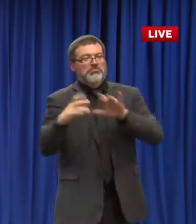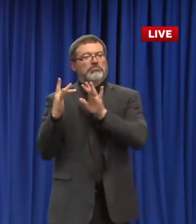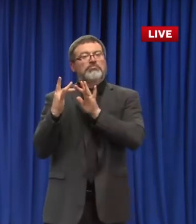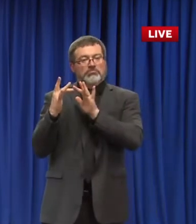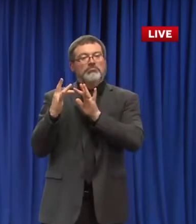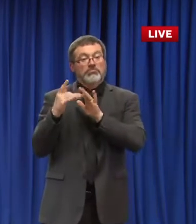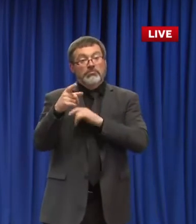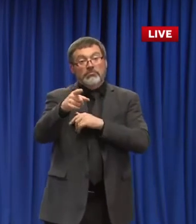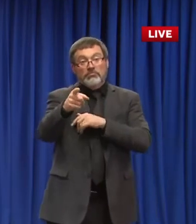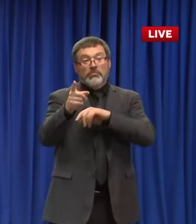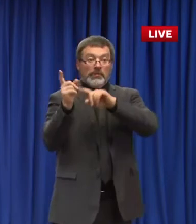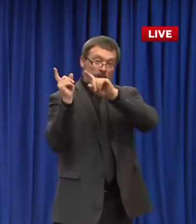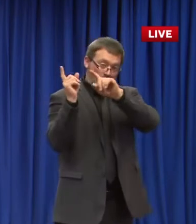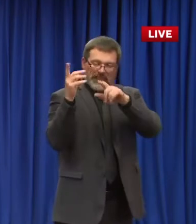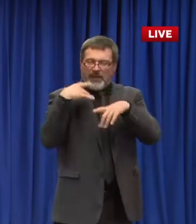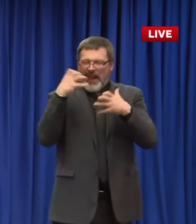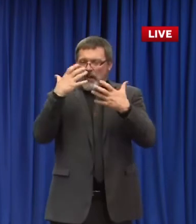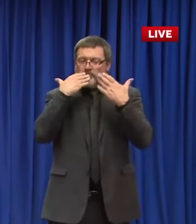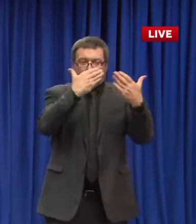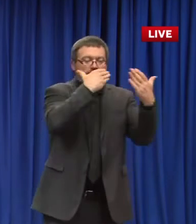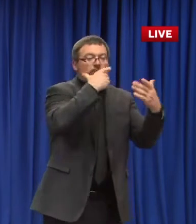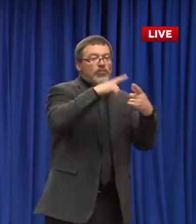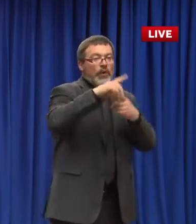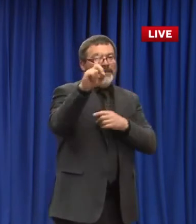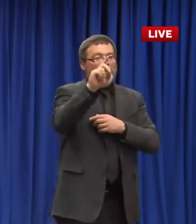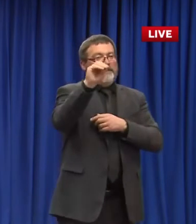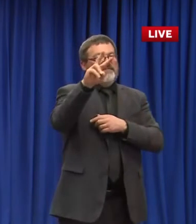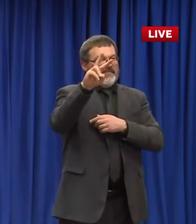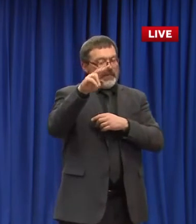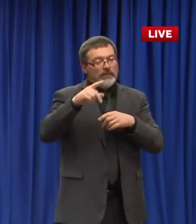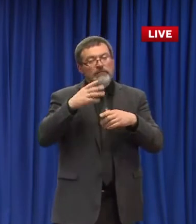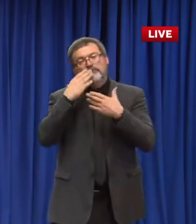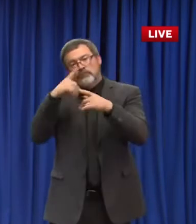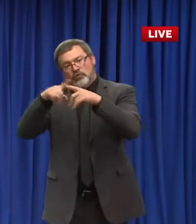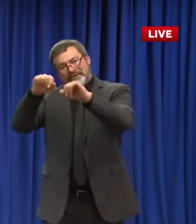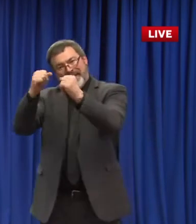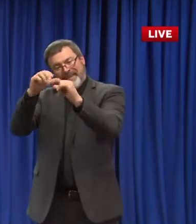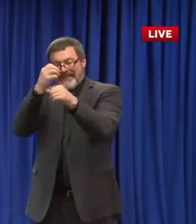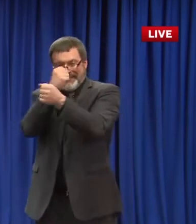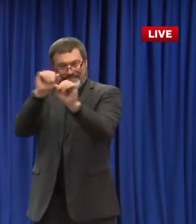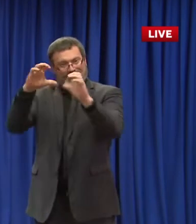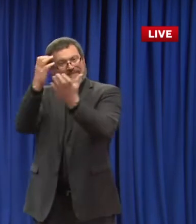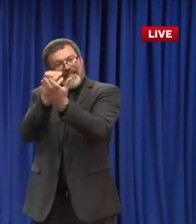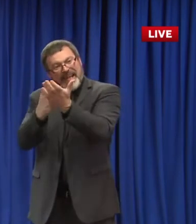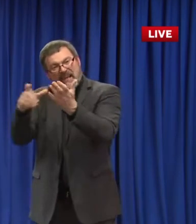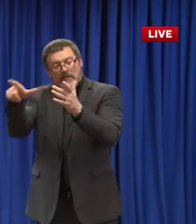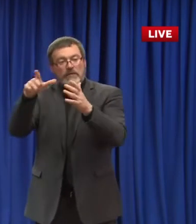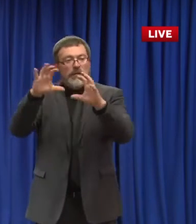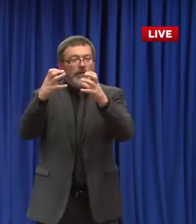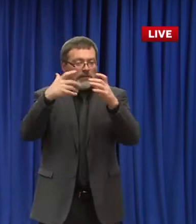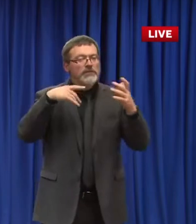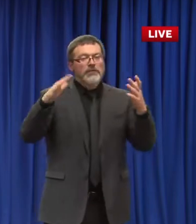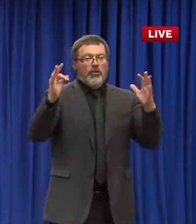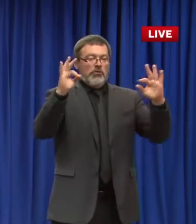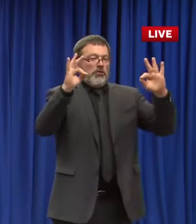WANT TO THANK THE FOLKS AT THE DMV AND DEPARTMENT OF SAFETY FOR HELPING GET THAT PROGRAM UP AND RUNNING. IT’LL BE SOMETIME NEXT WEEK.